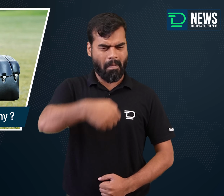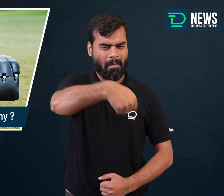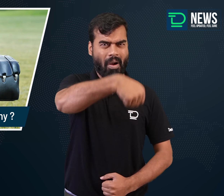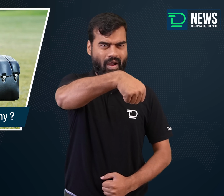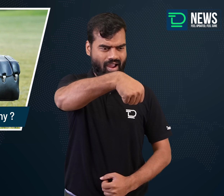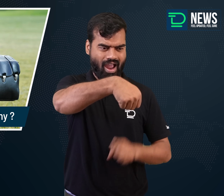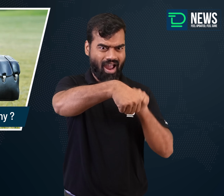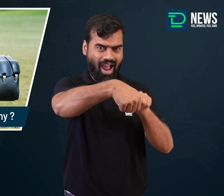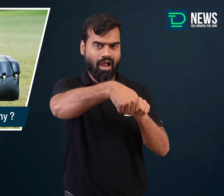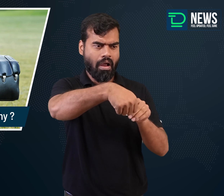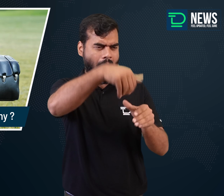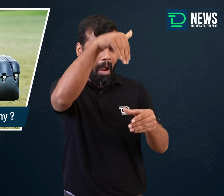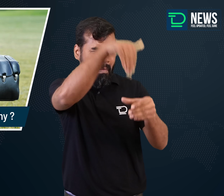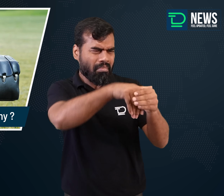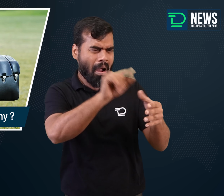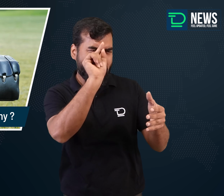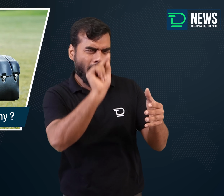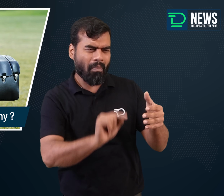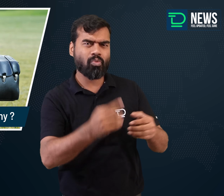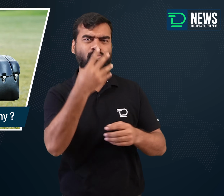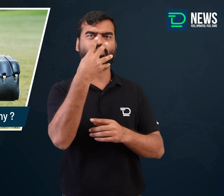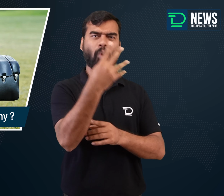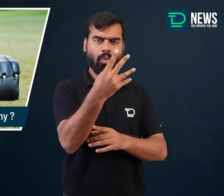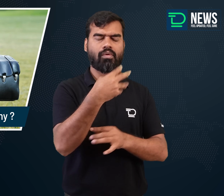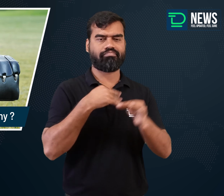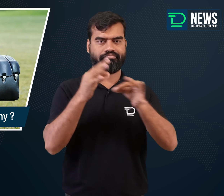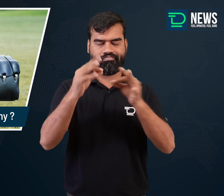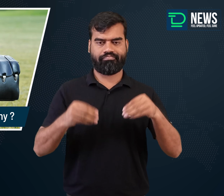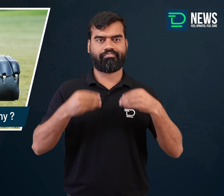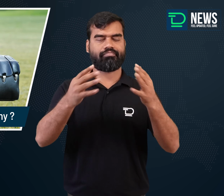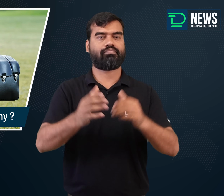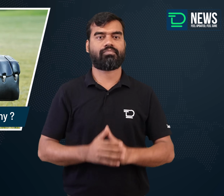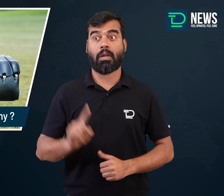Inside that case there are 4 things,